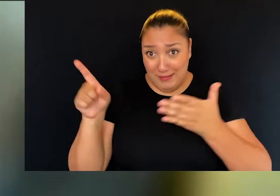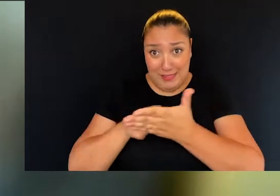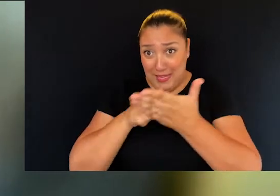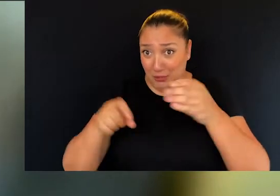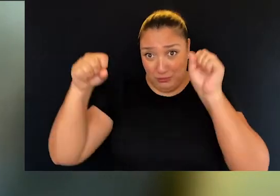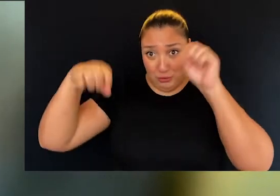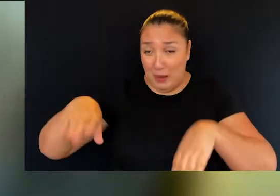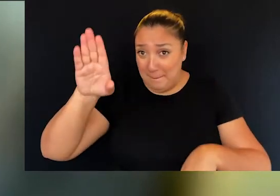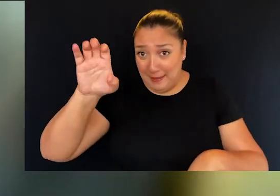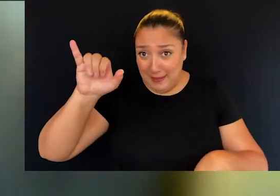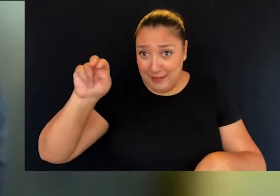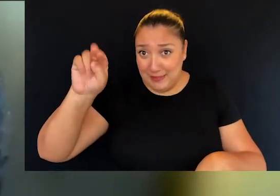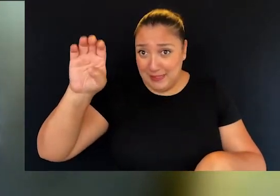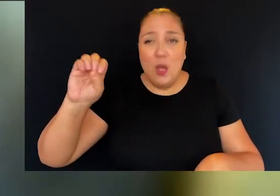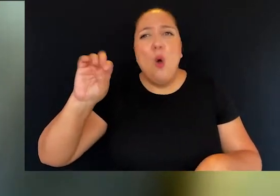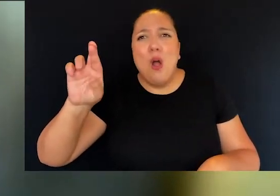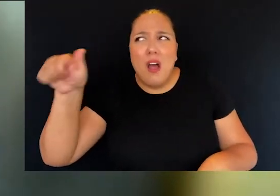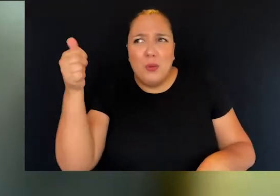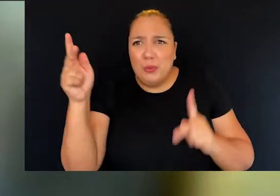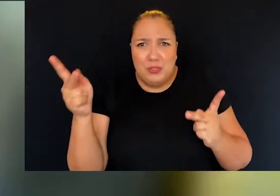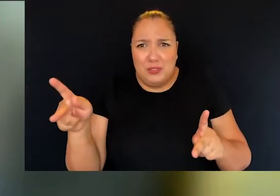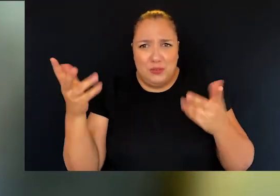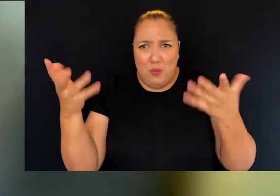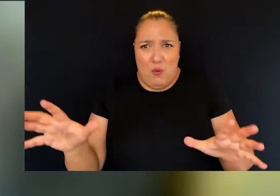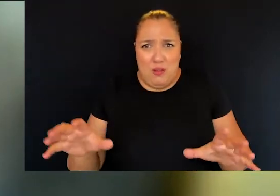I think that certainly is not the goal.